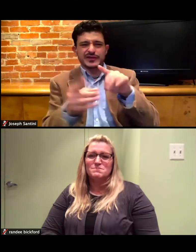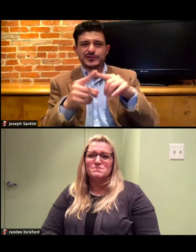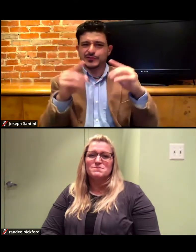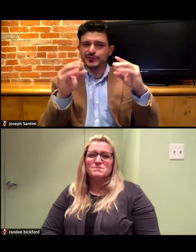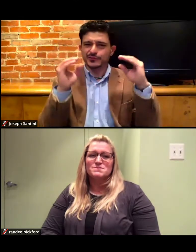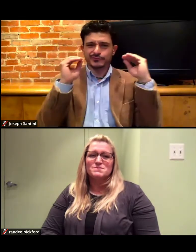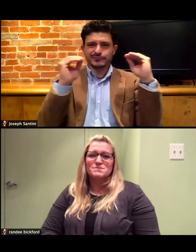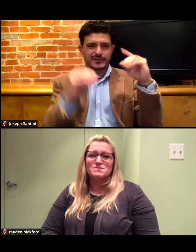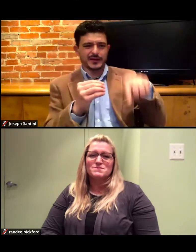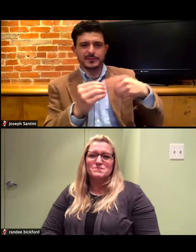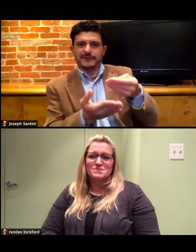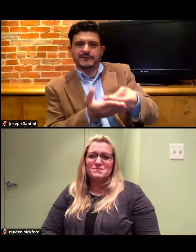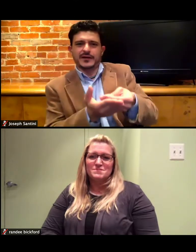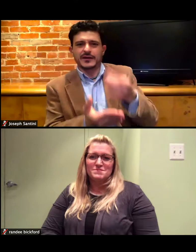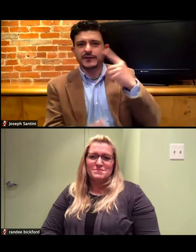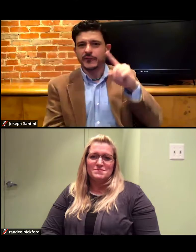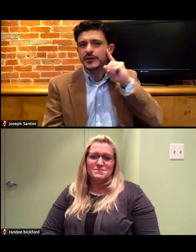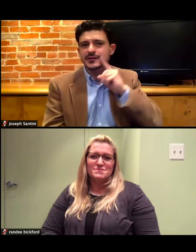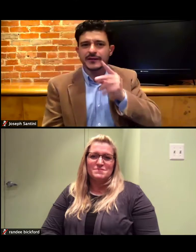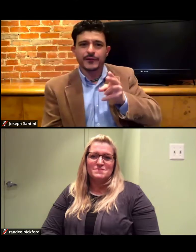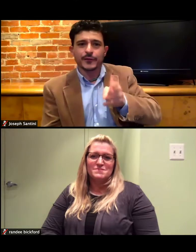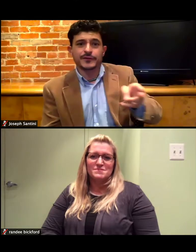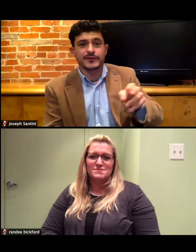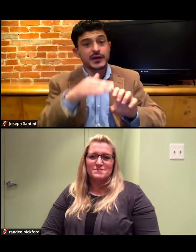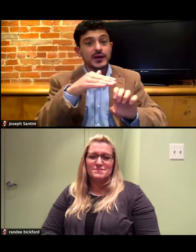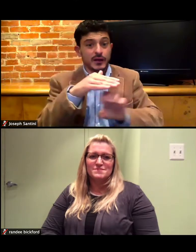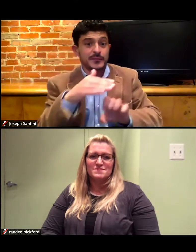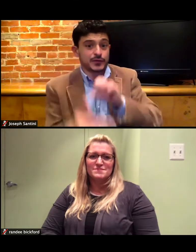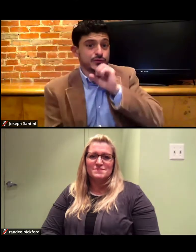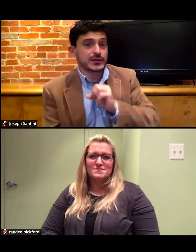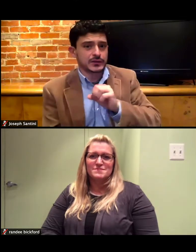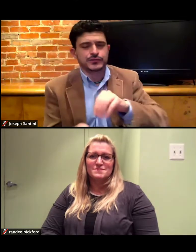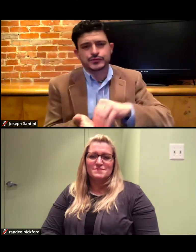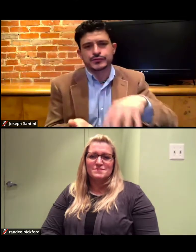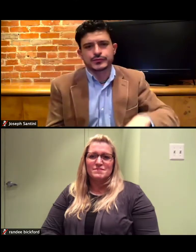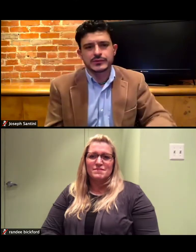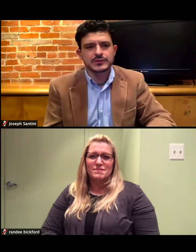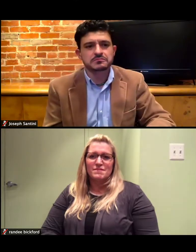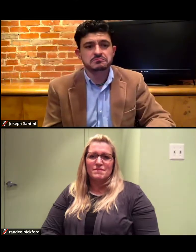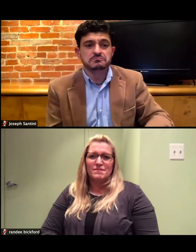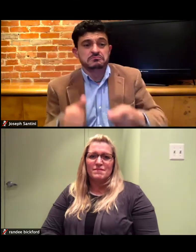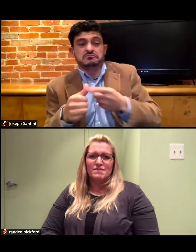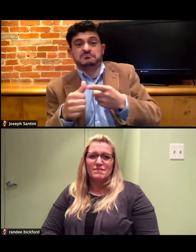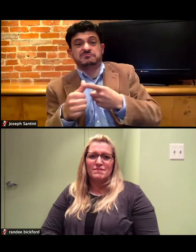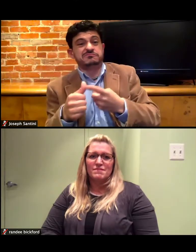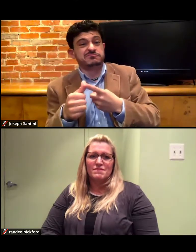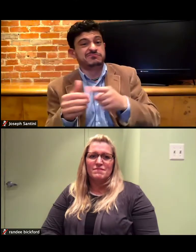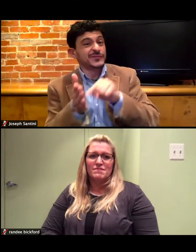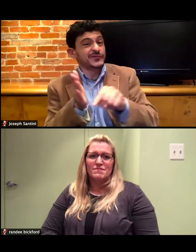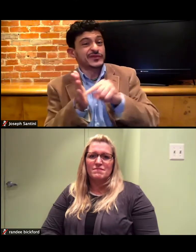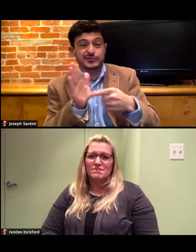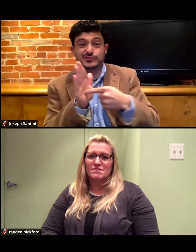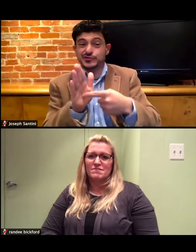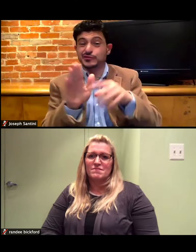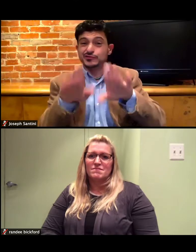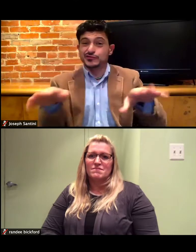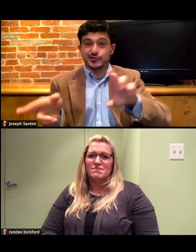I wanna share some research about education and financial literacy for deaf and hard of hearing children in elementary school age.